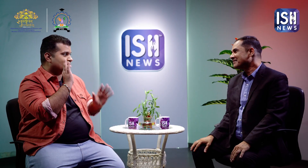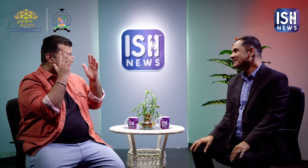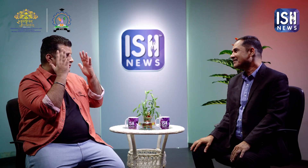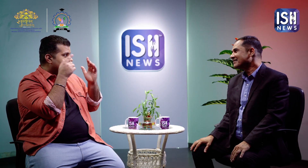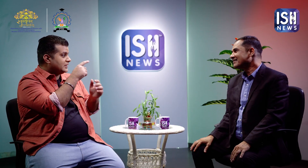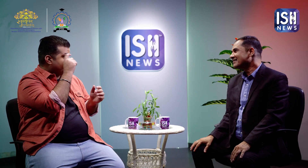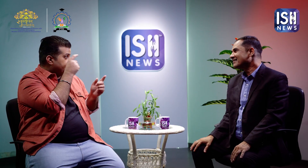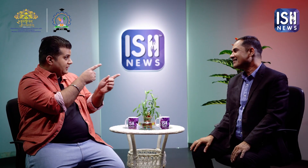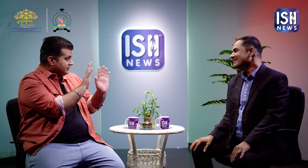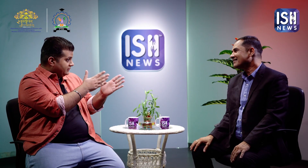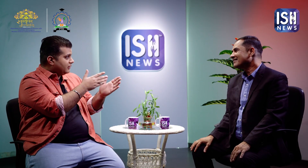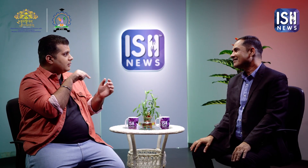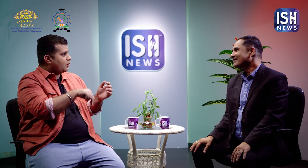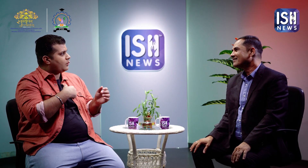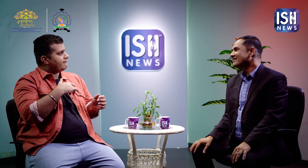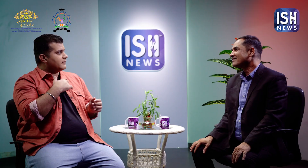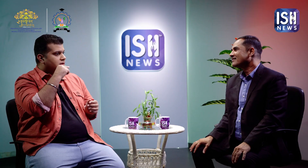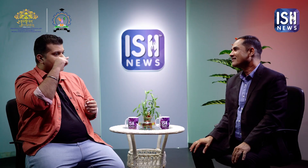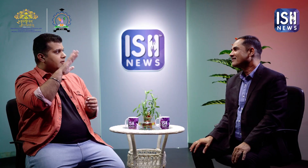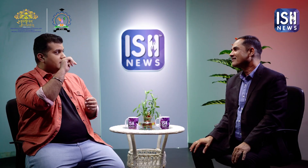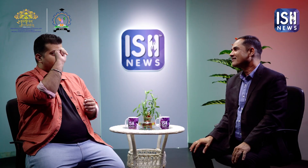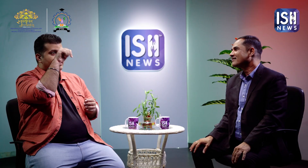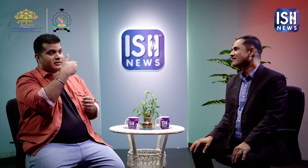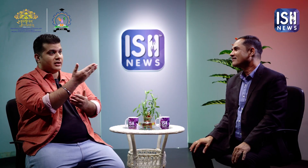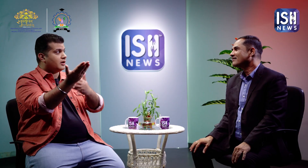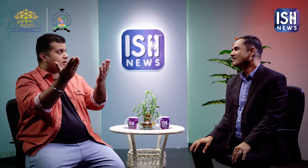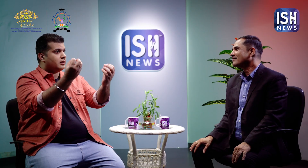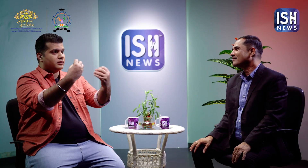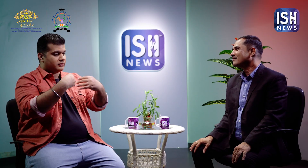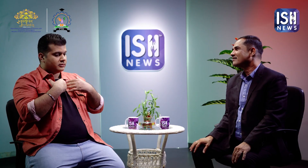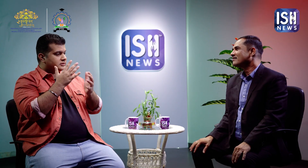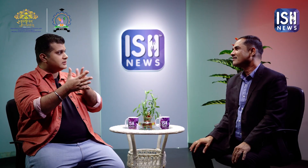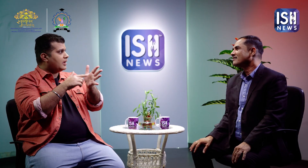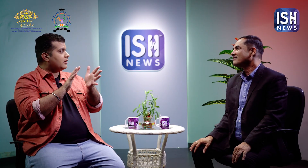It is thanks to you, Sibaji, that we can now truly understand and connect with our National Anthem through ISL.